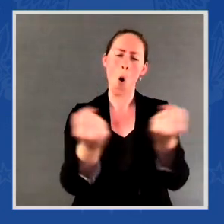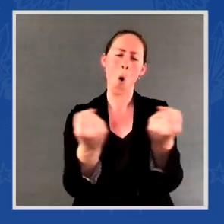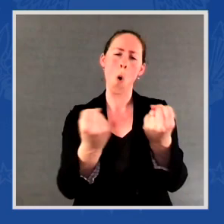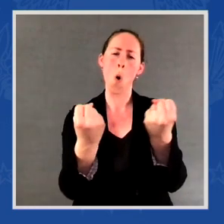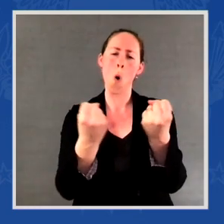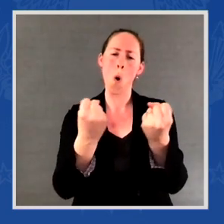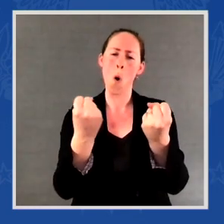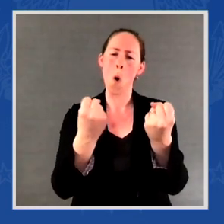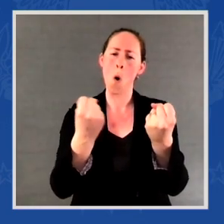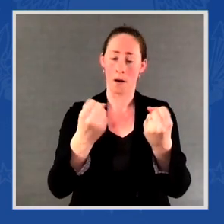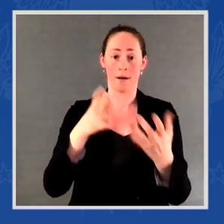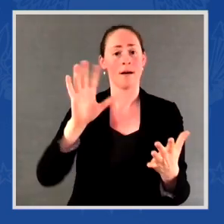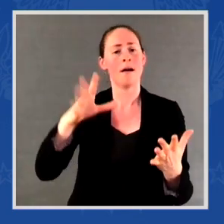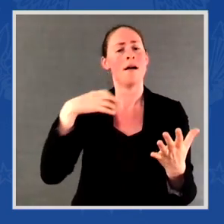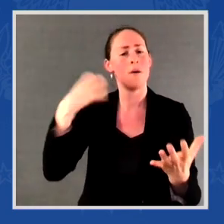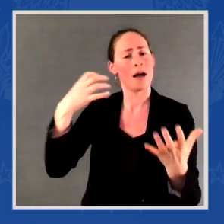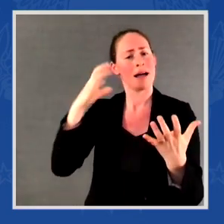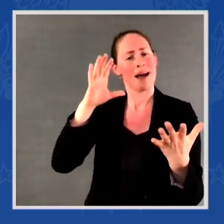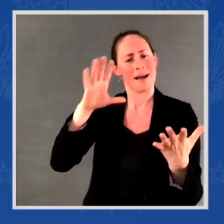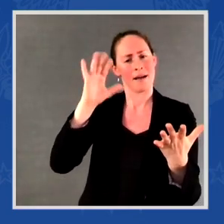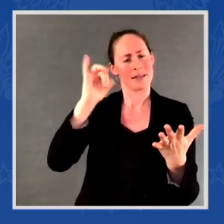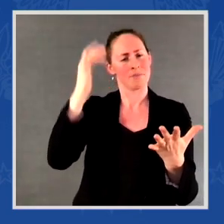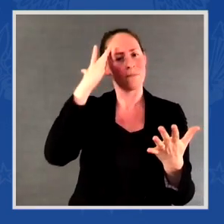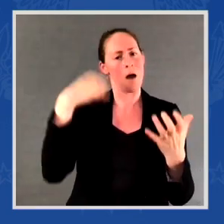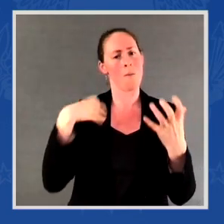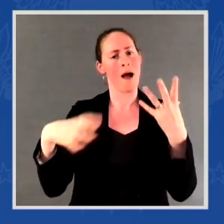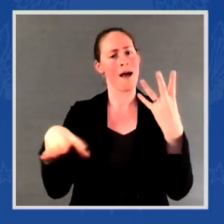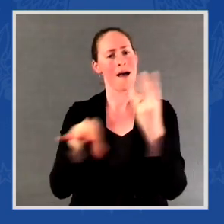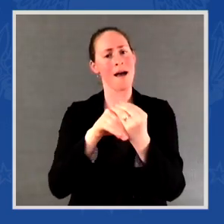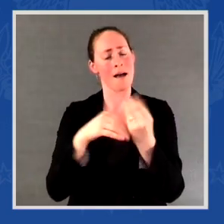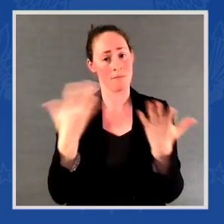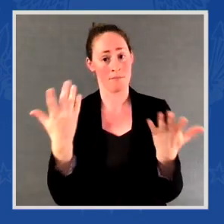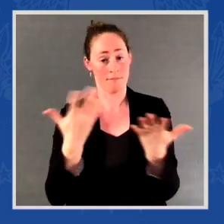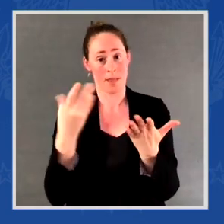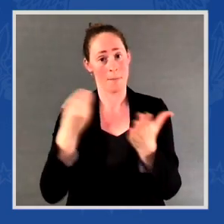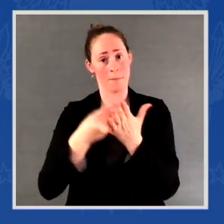for spending billions of dollars at NIH